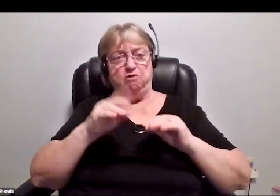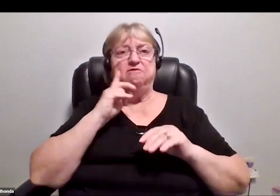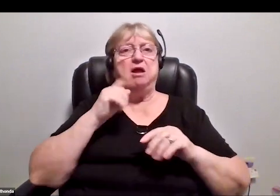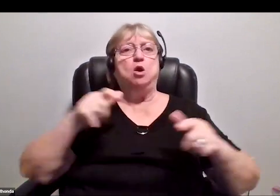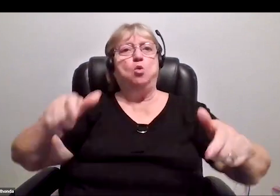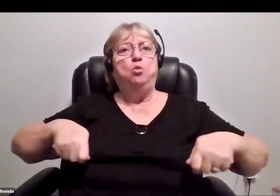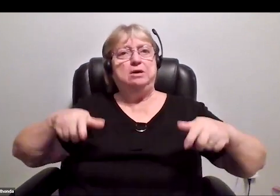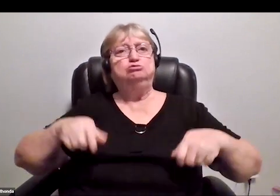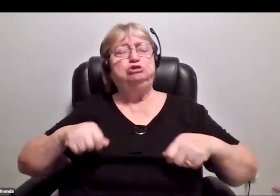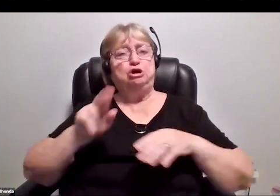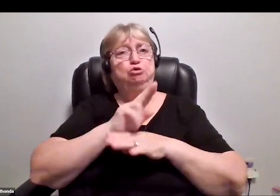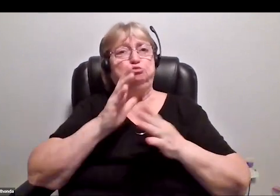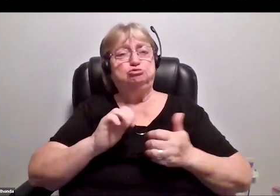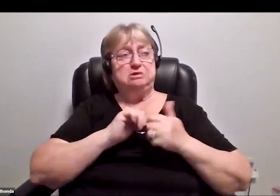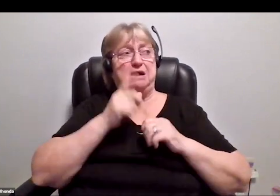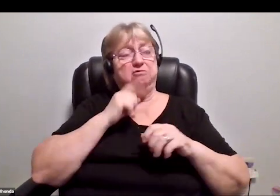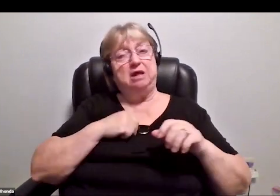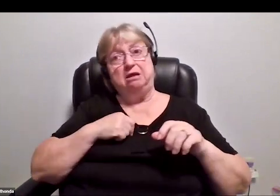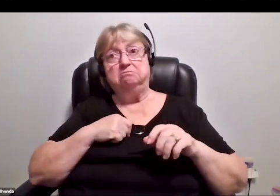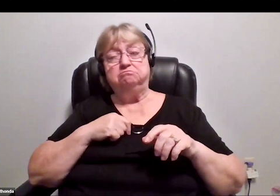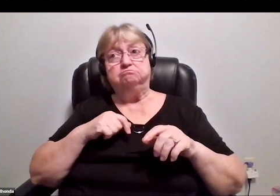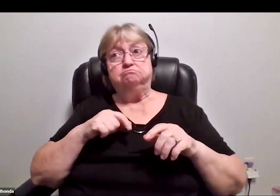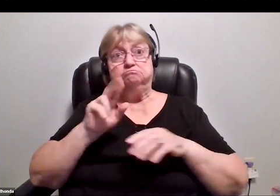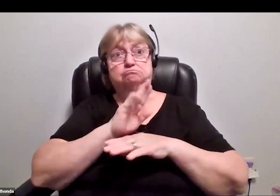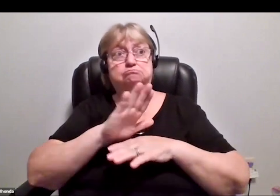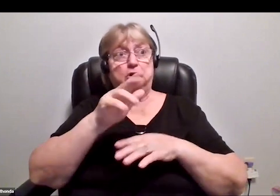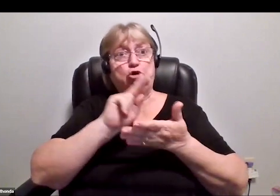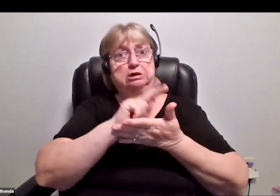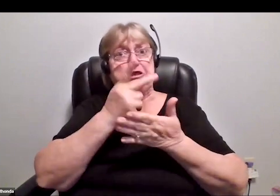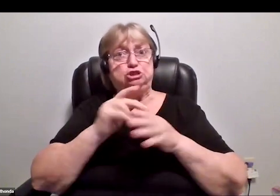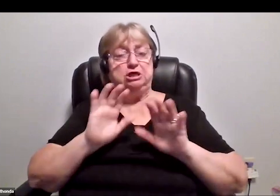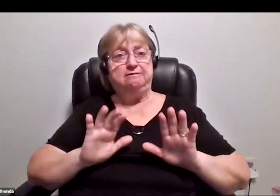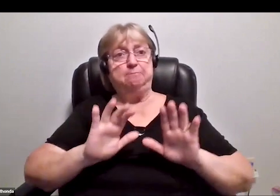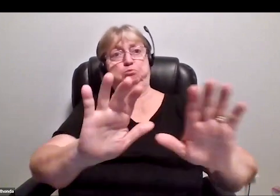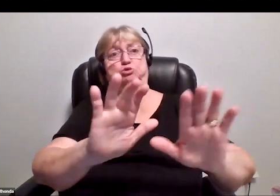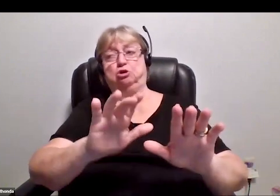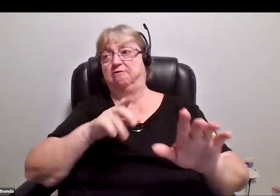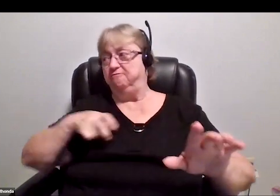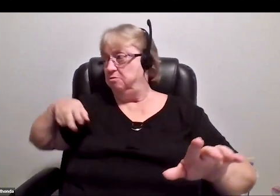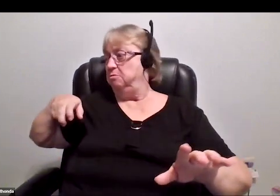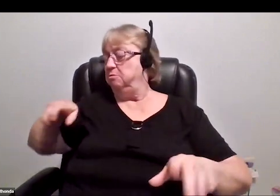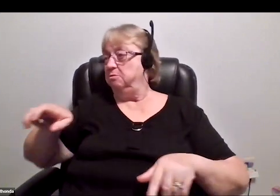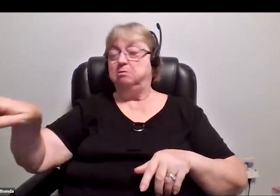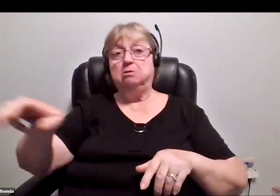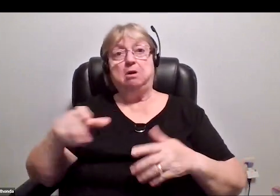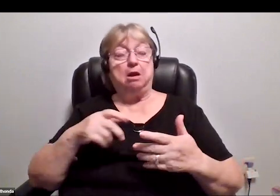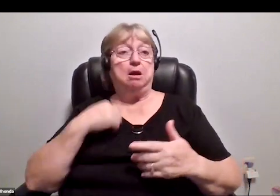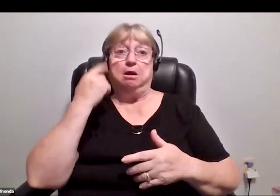might navigate their kitchen and pushing off of spaces, that actually looks a lot like, now that we've seen